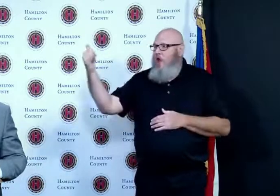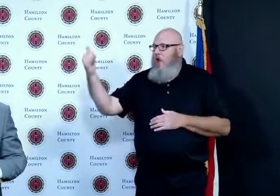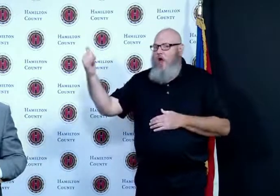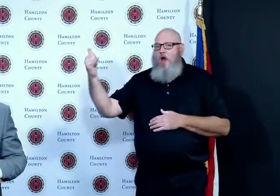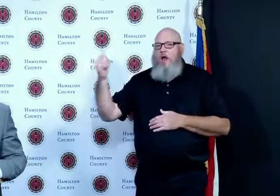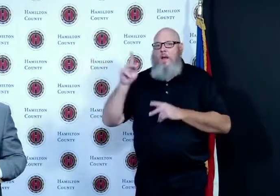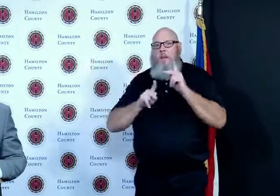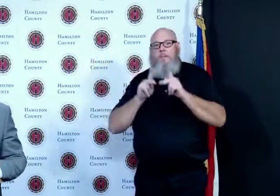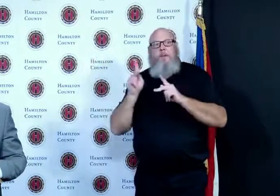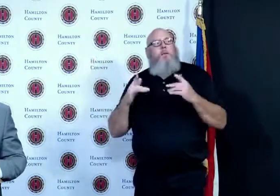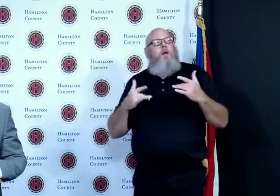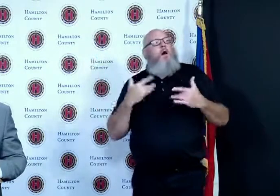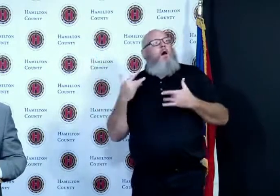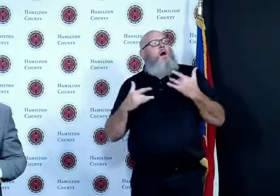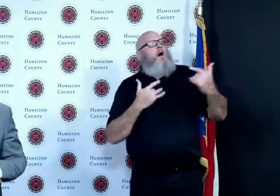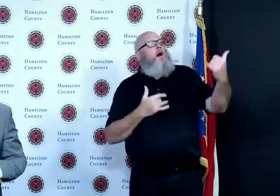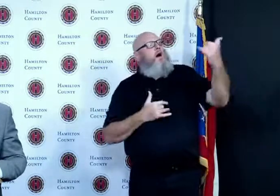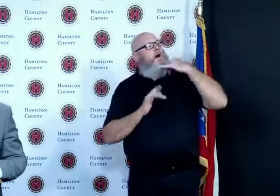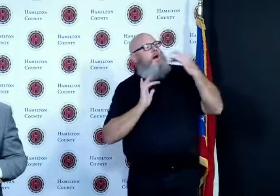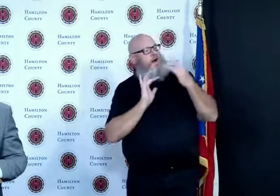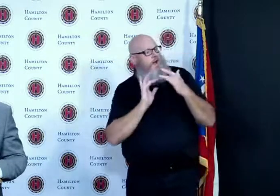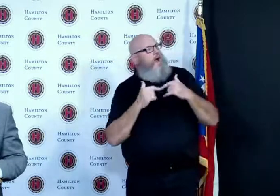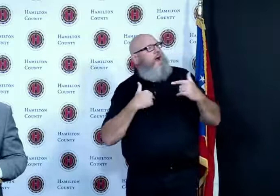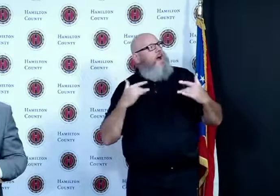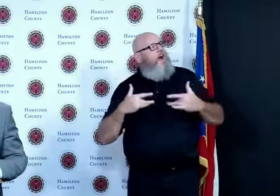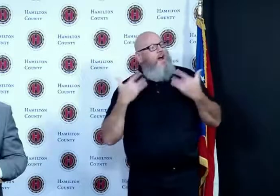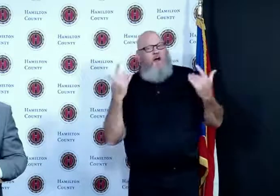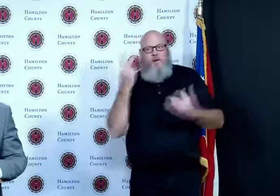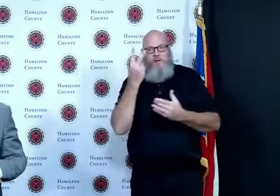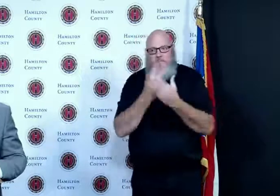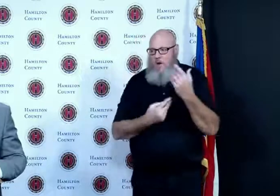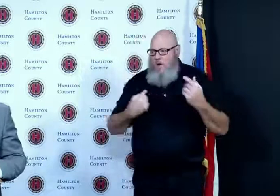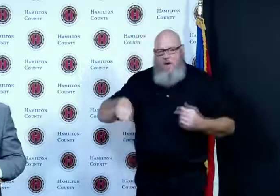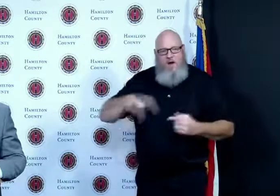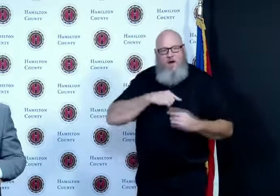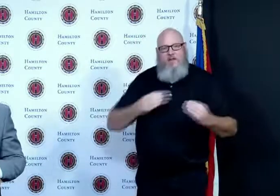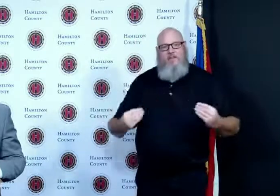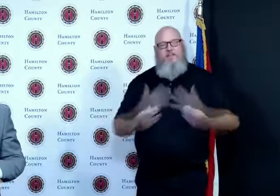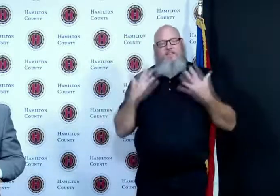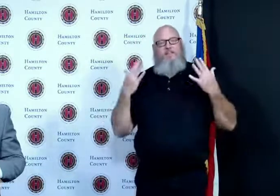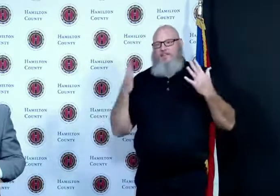sons that were helping their older parents out and it was is really a nice opportunity for some of my